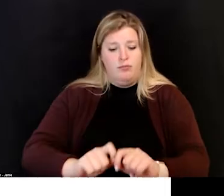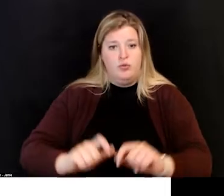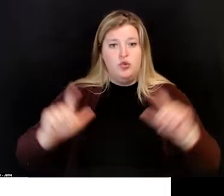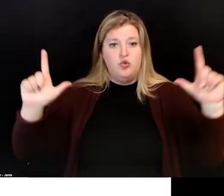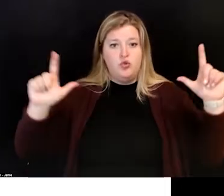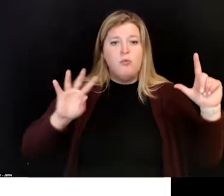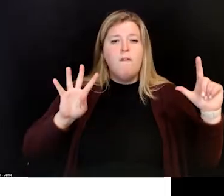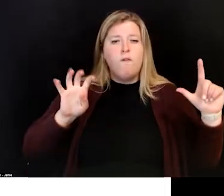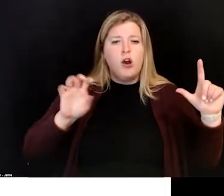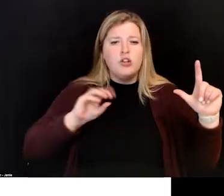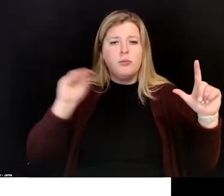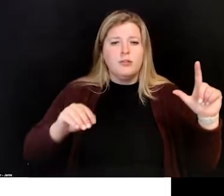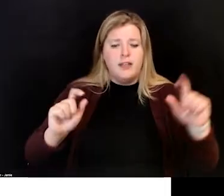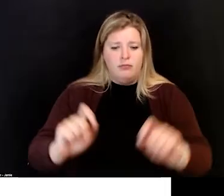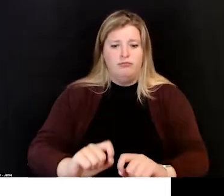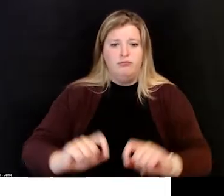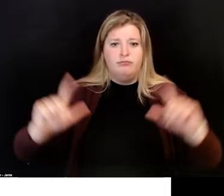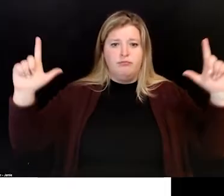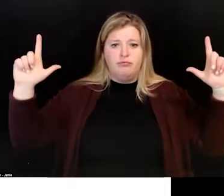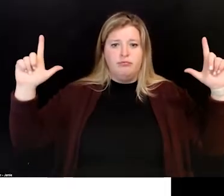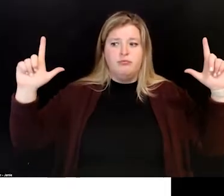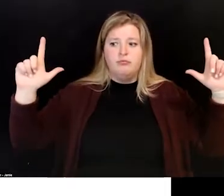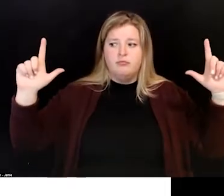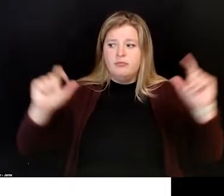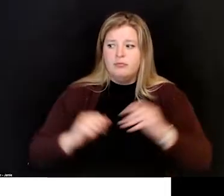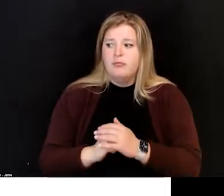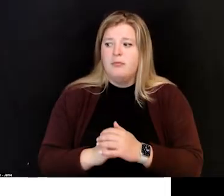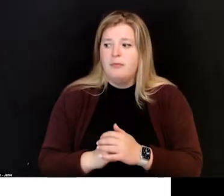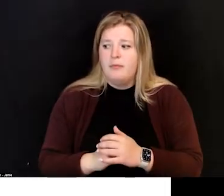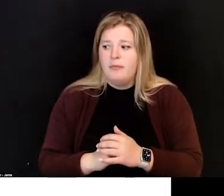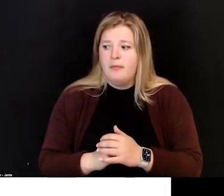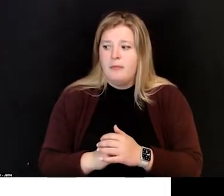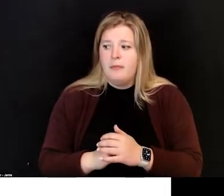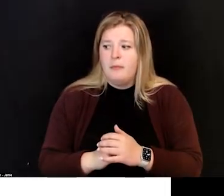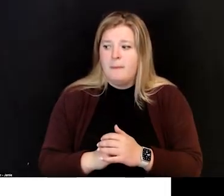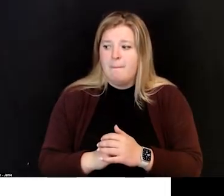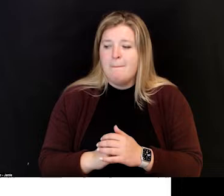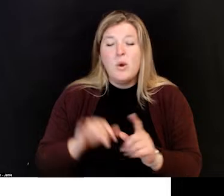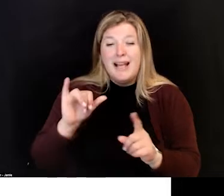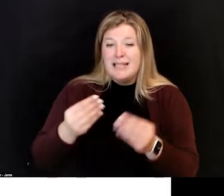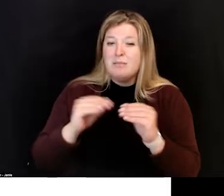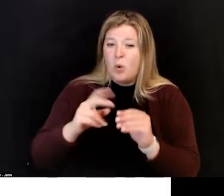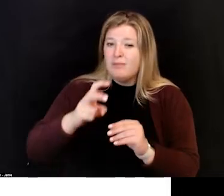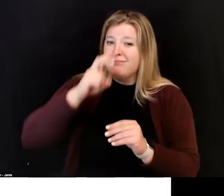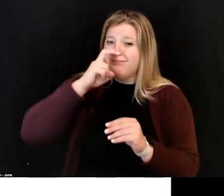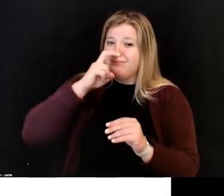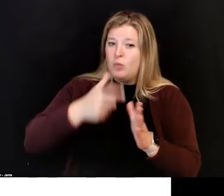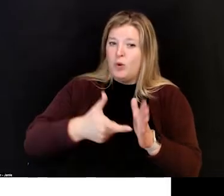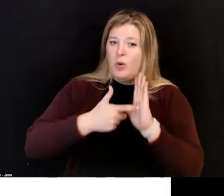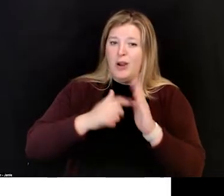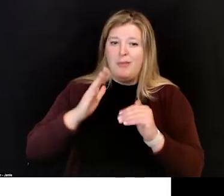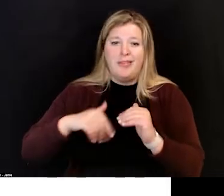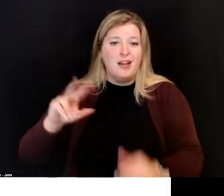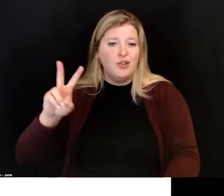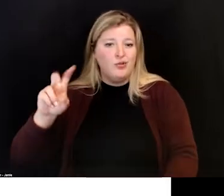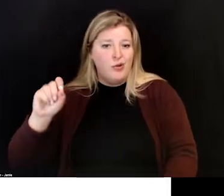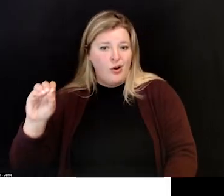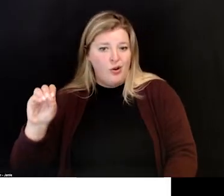and you shouldn't end up with two scroll bars. So it is a more stringent requirement than WCAG 2.0 had